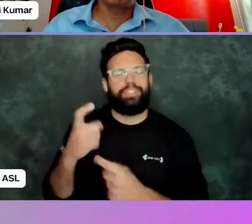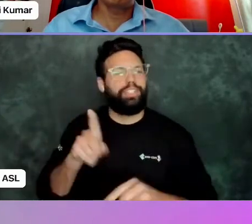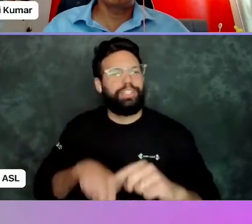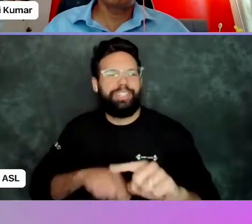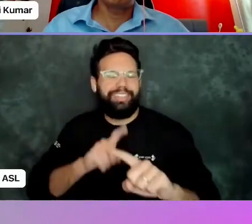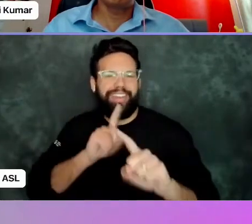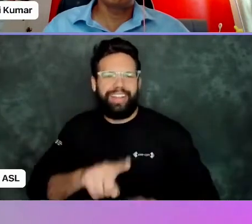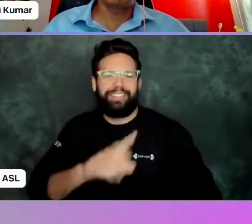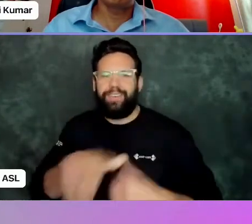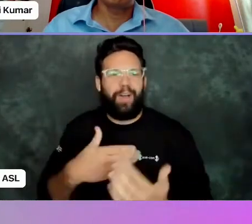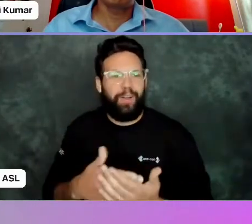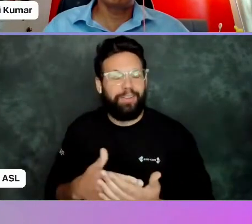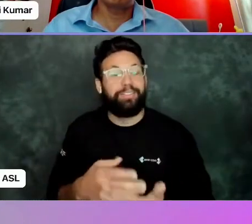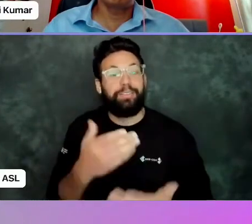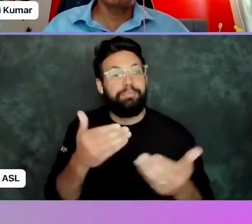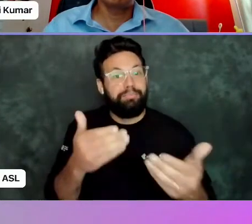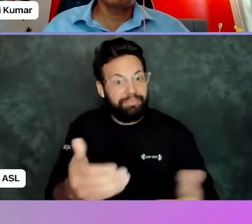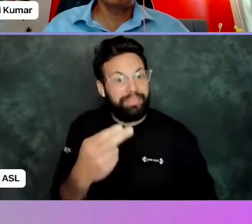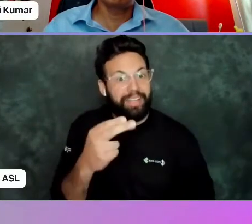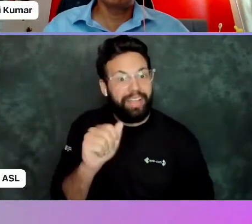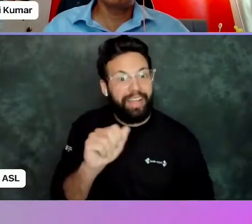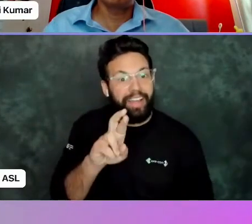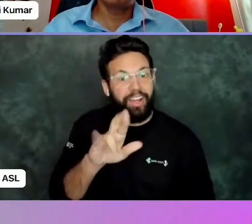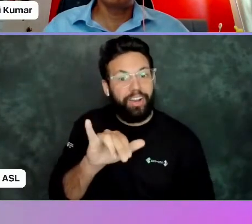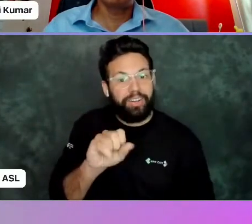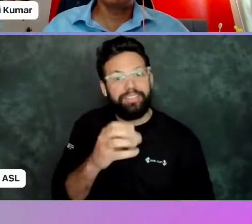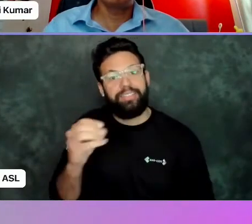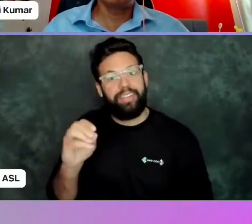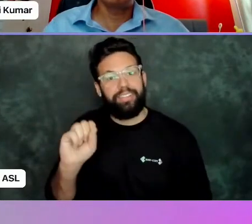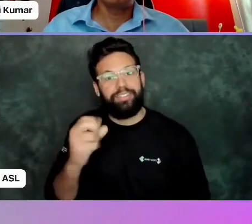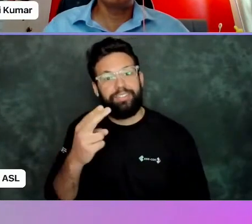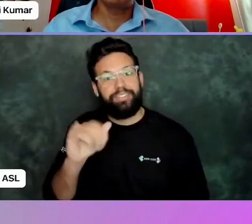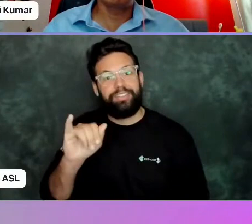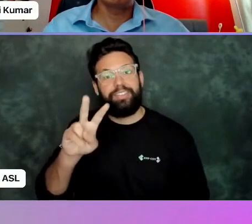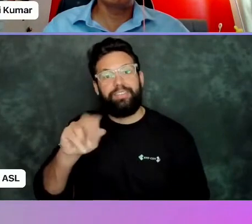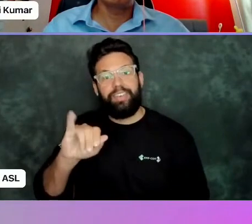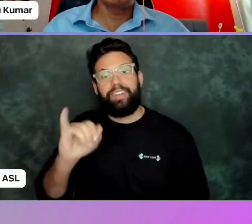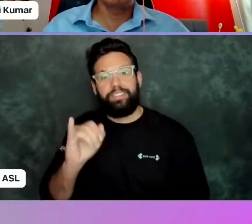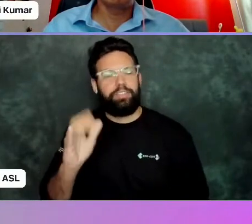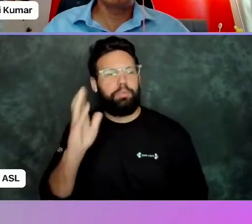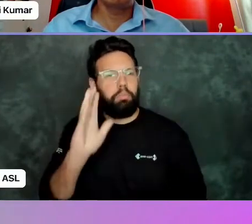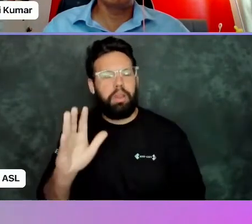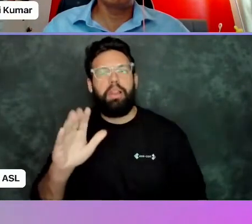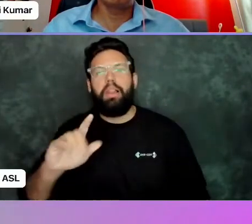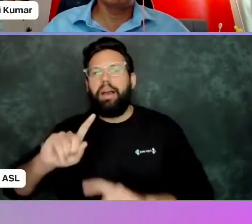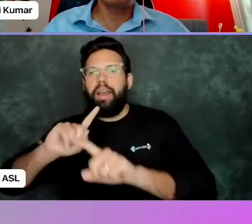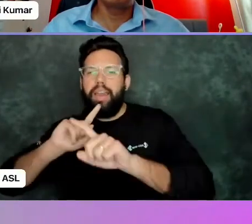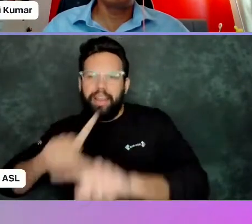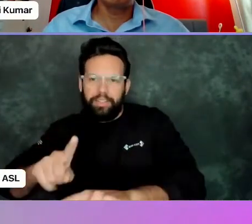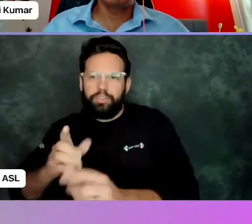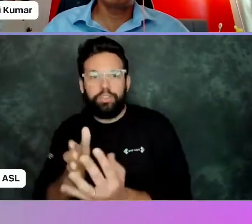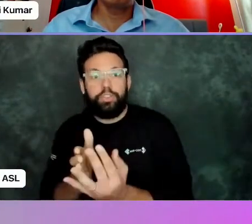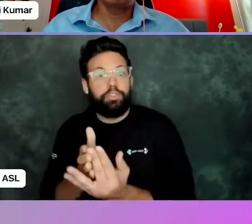so Harrison, Shivaji after Axe Con will be working to address some of those through our Axe community in Slack.